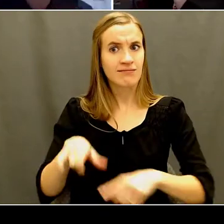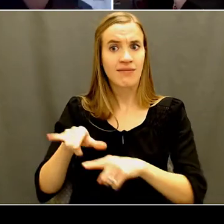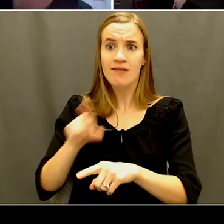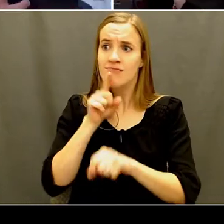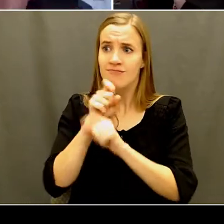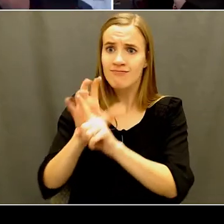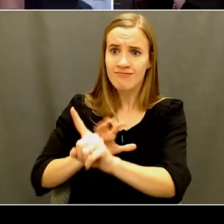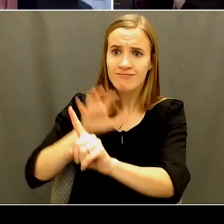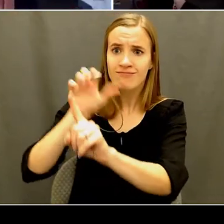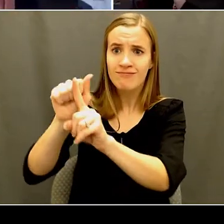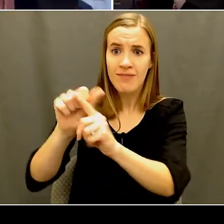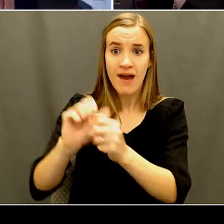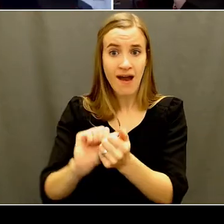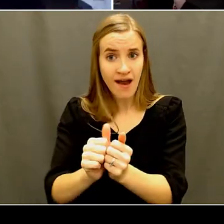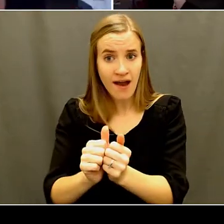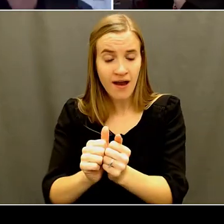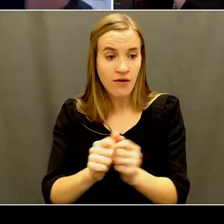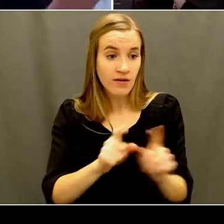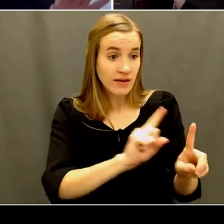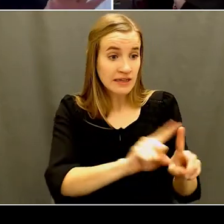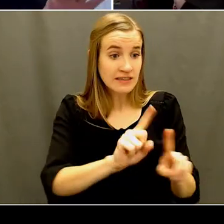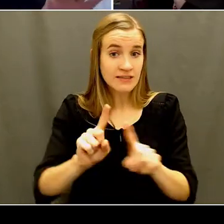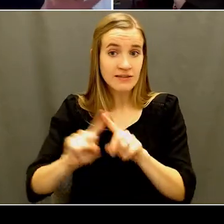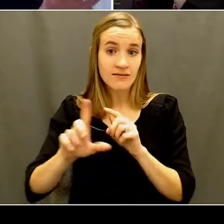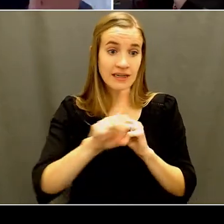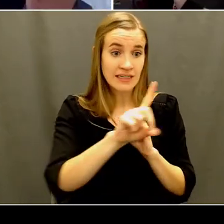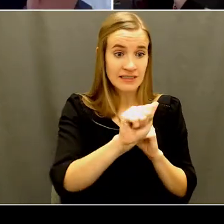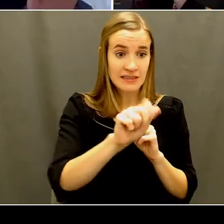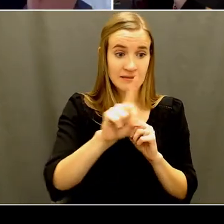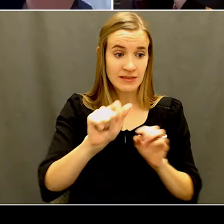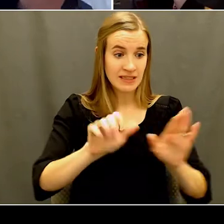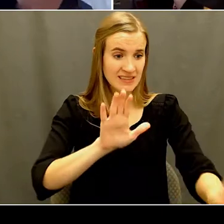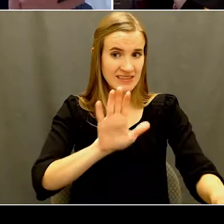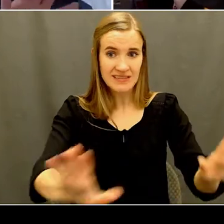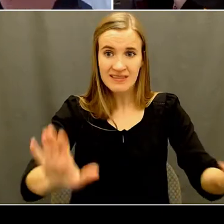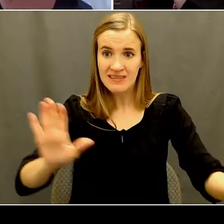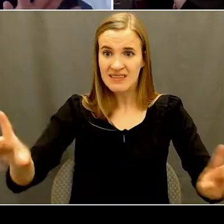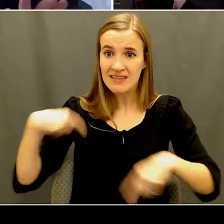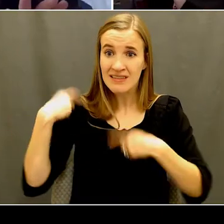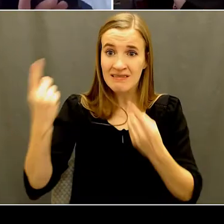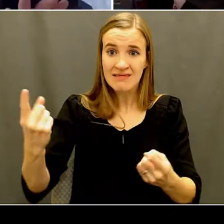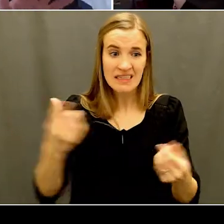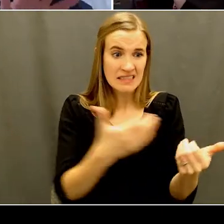together to organize across the country and advocate for comprehensive civil